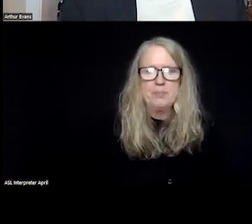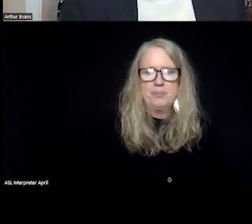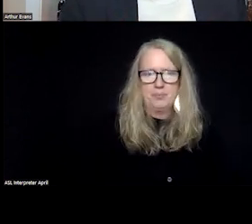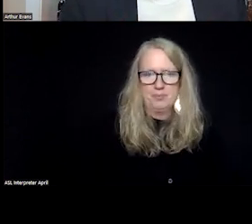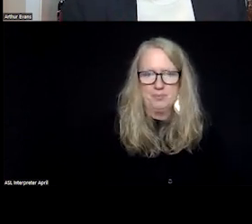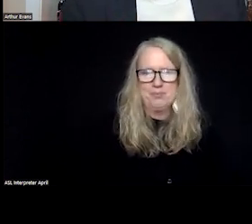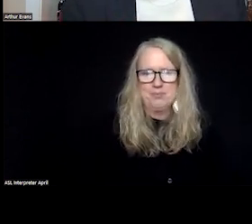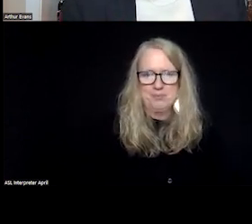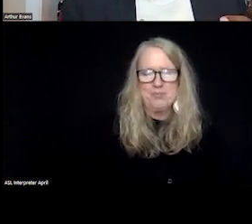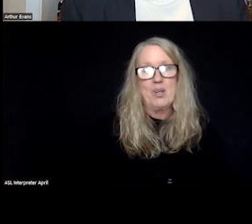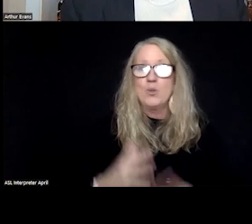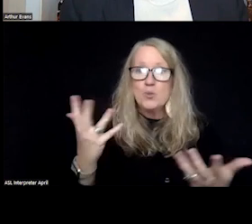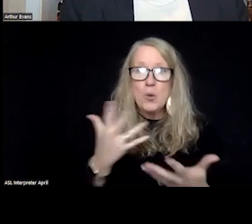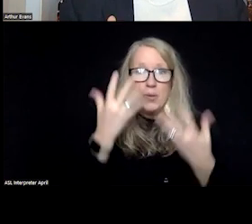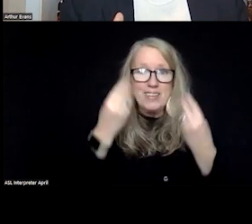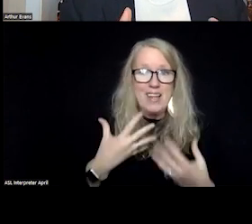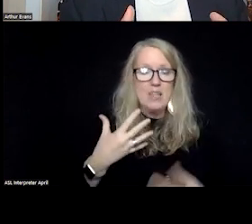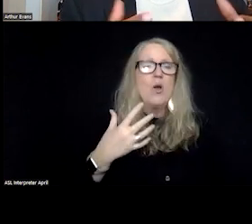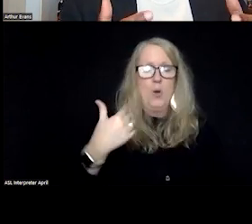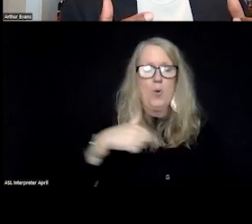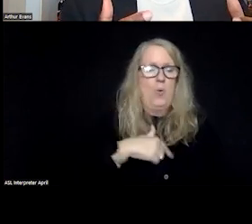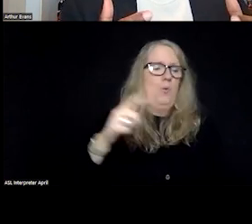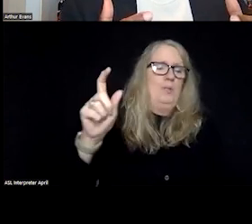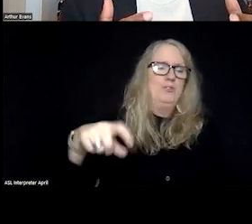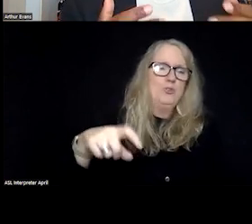WHAT DOES THAT TELL US? . THAT TELLS US THAT WE SHOULD, IN